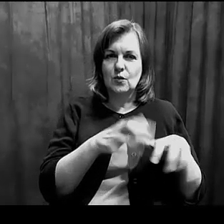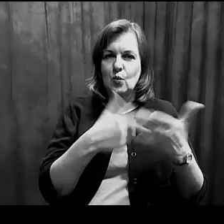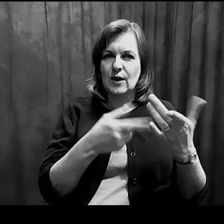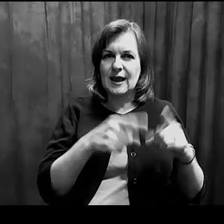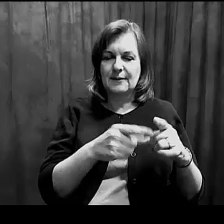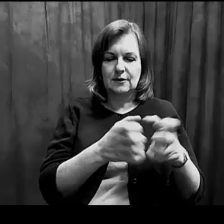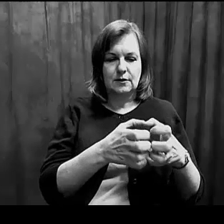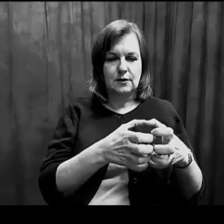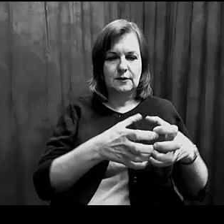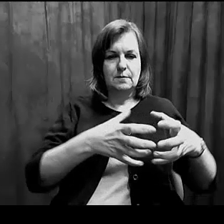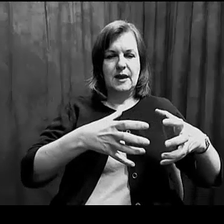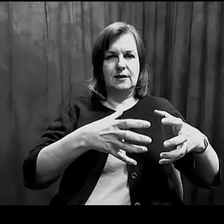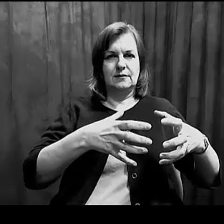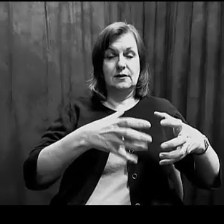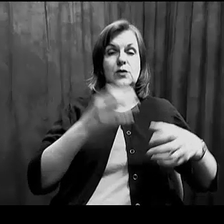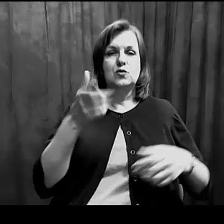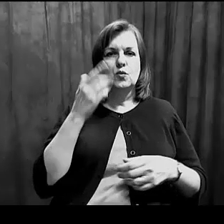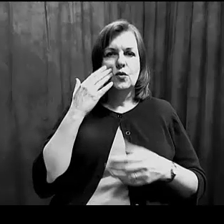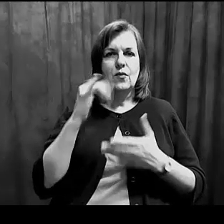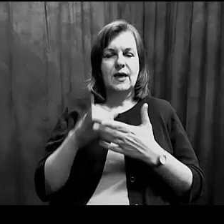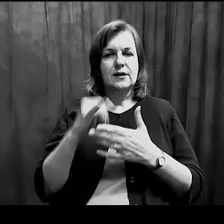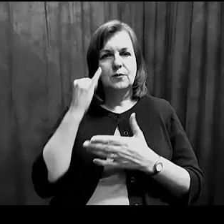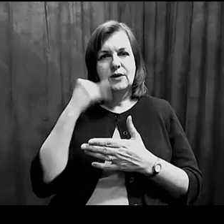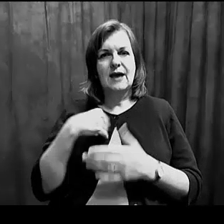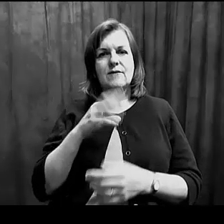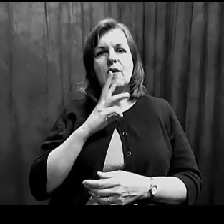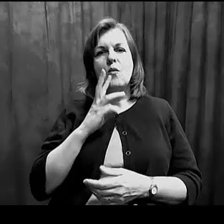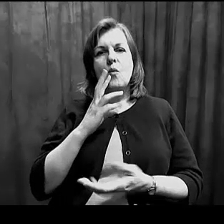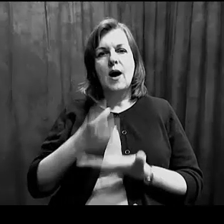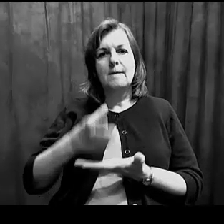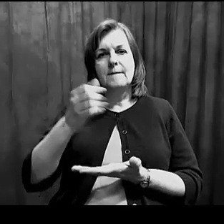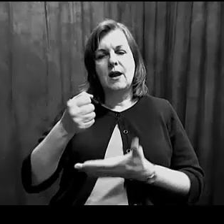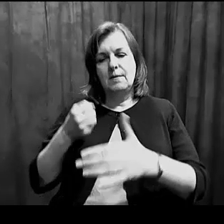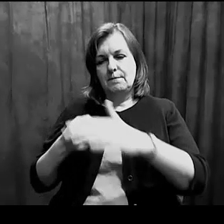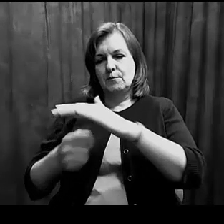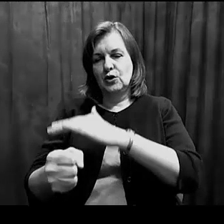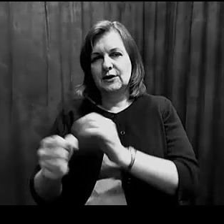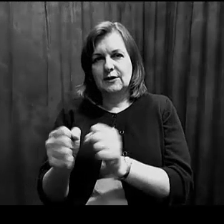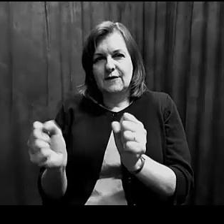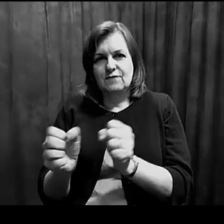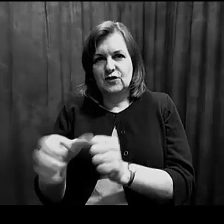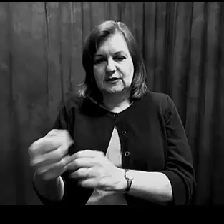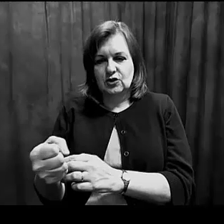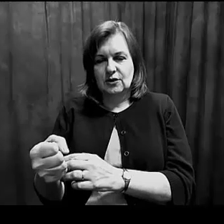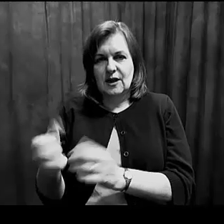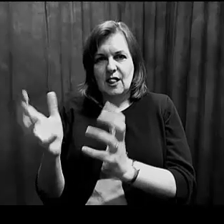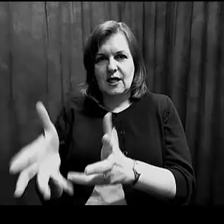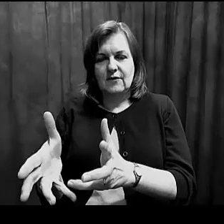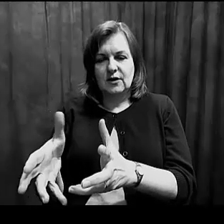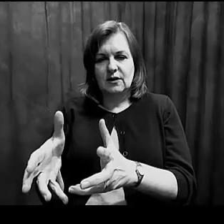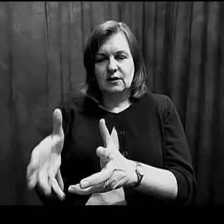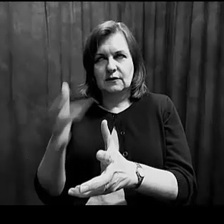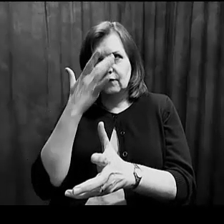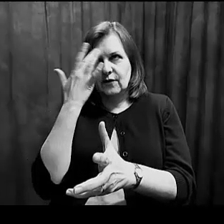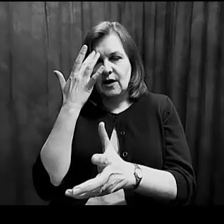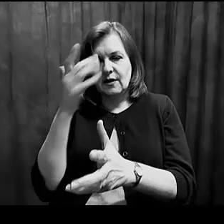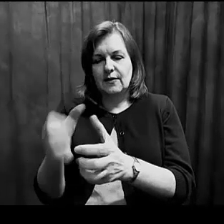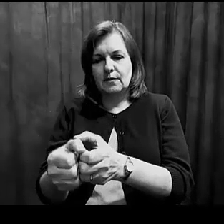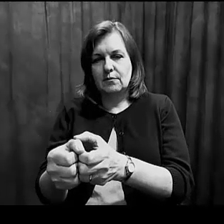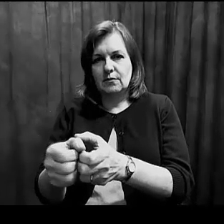freeze water it actually expands you know this if you've ever put a water bottle in the freezer and forgotten about it